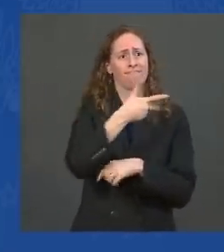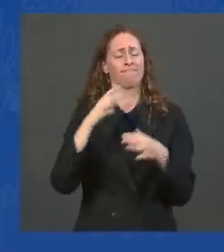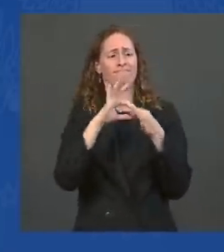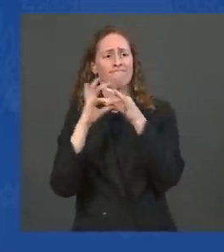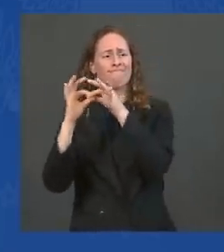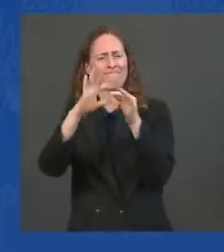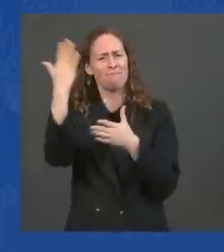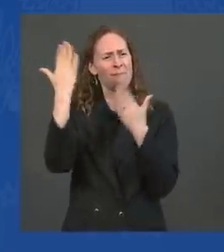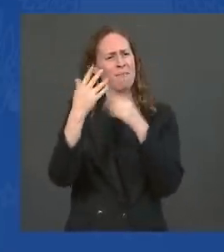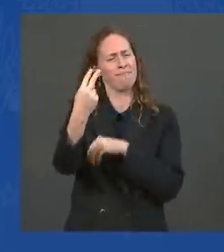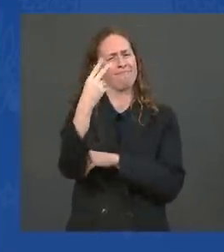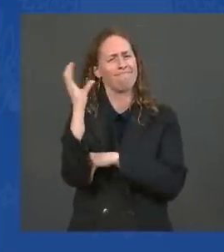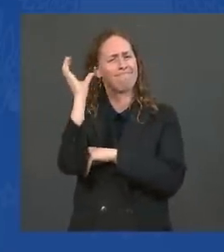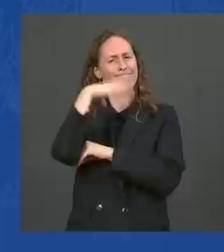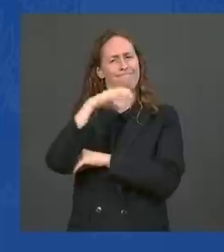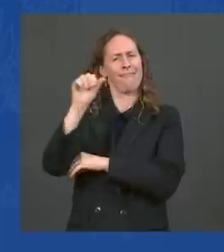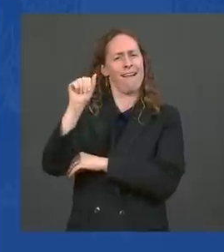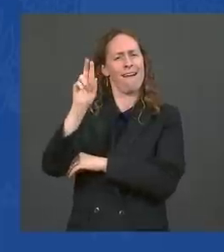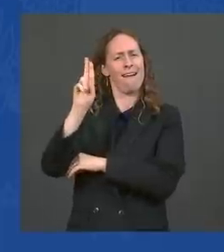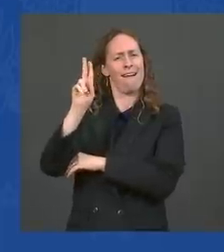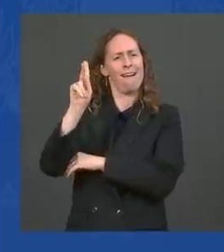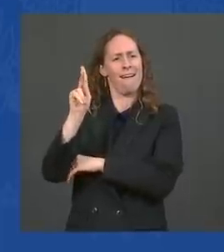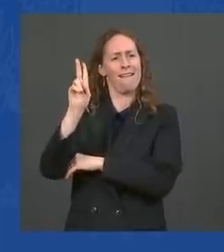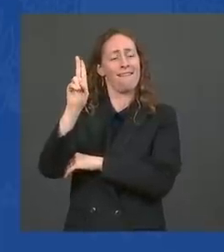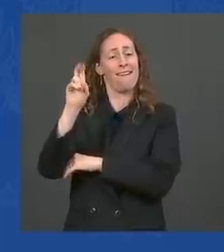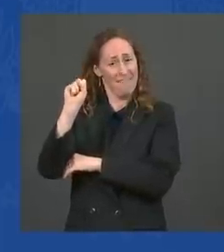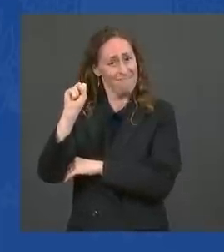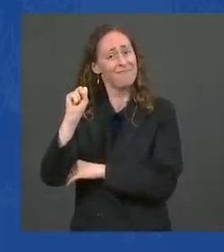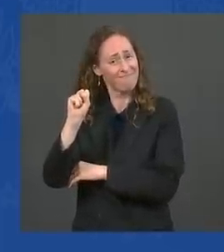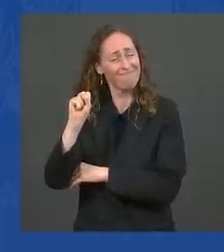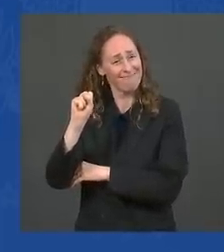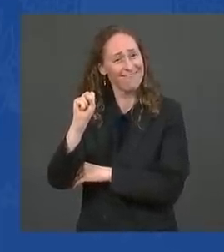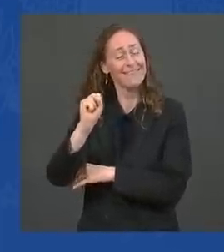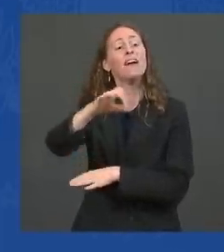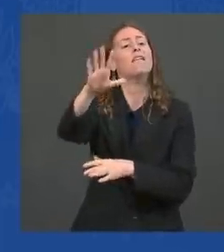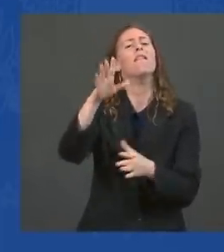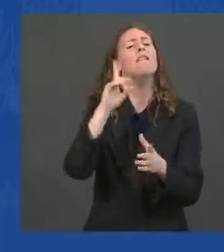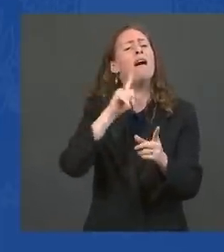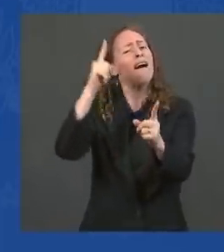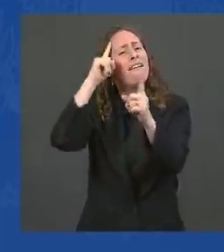but it's a good one, AUKUS -- our nations will update and enhance our shared ability